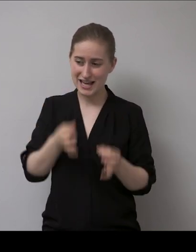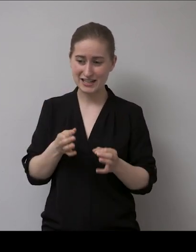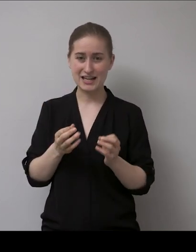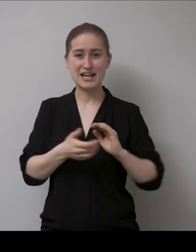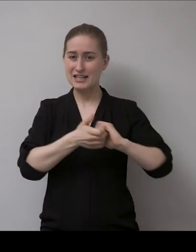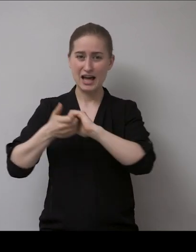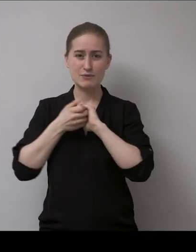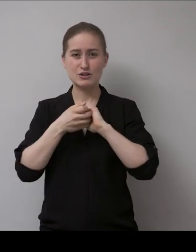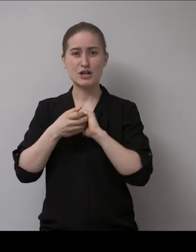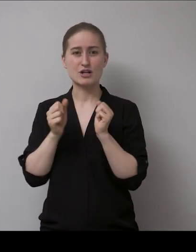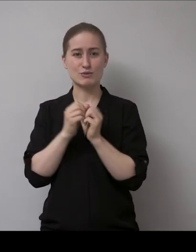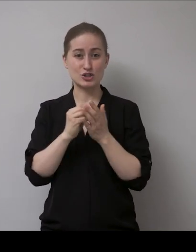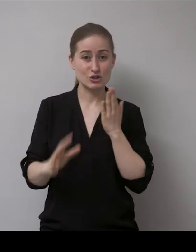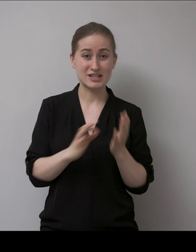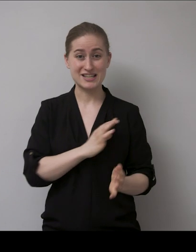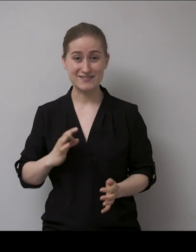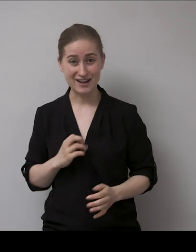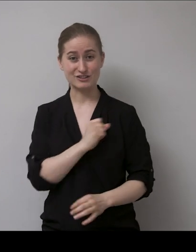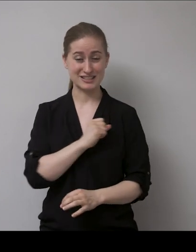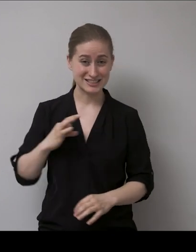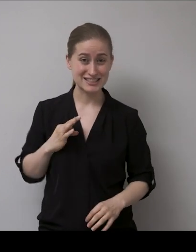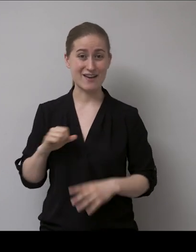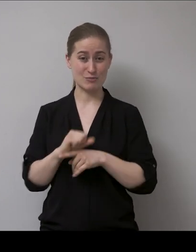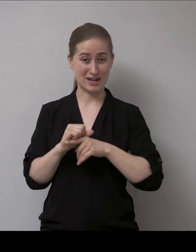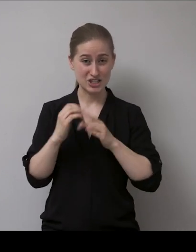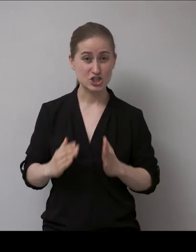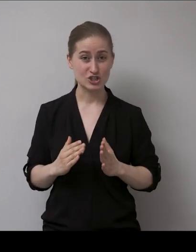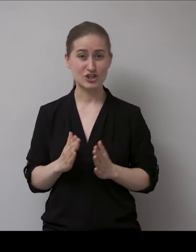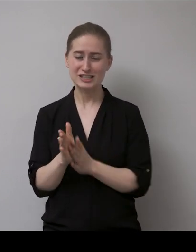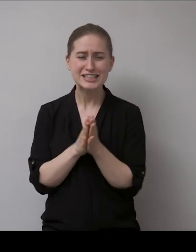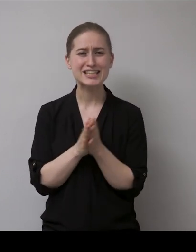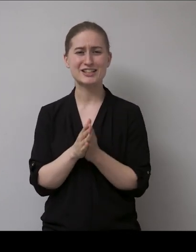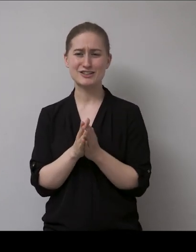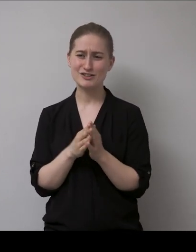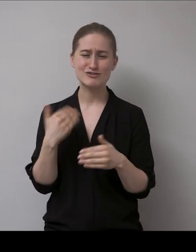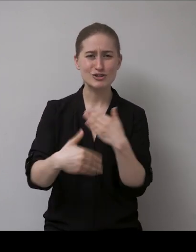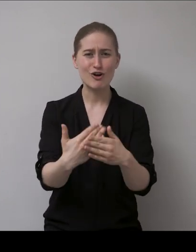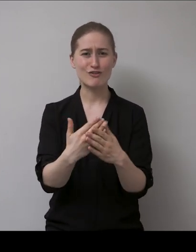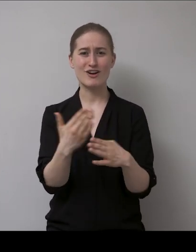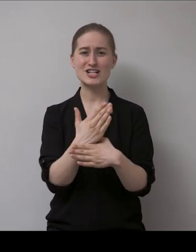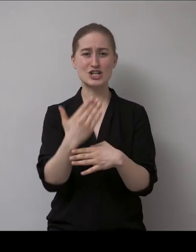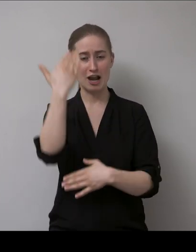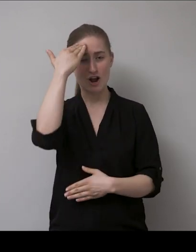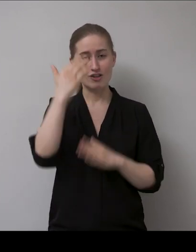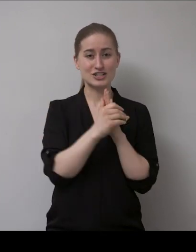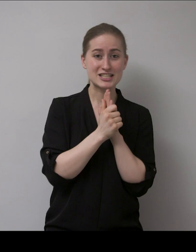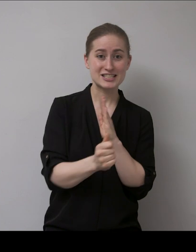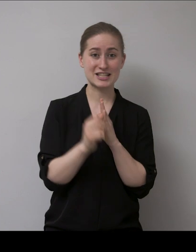among students, faculty, staff, and practitioners, and an eagerness to go forth and share the knowledge, skills, and perspectives